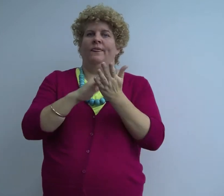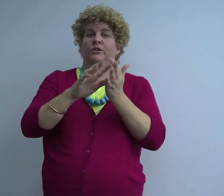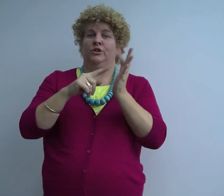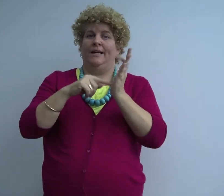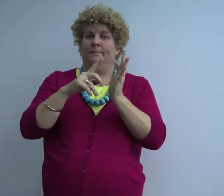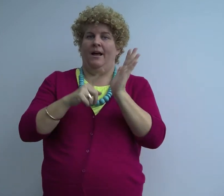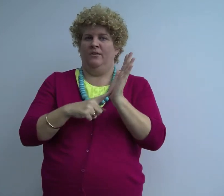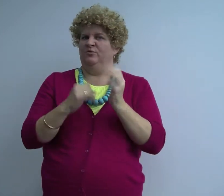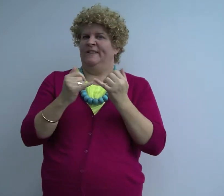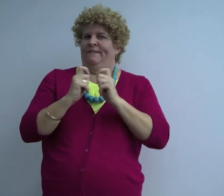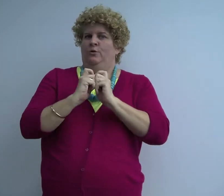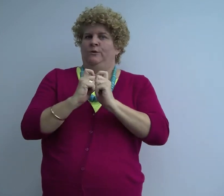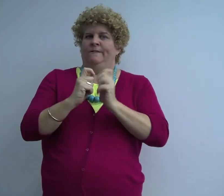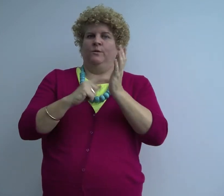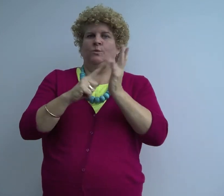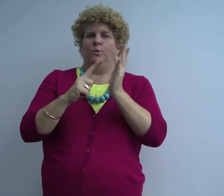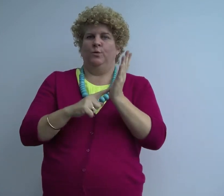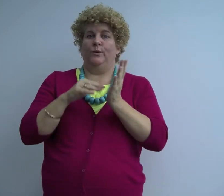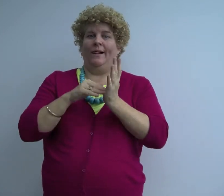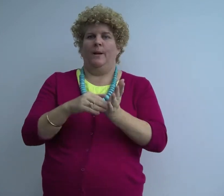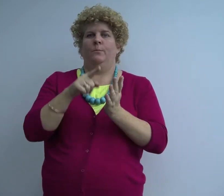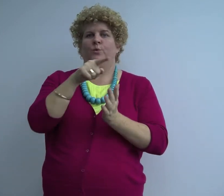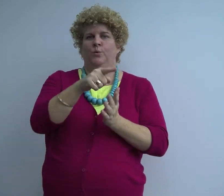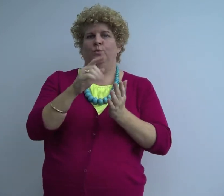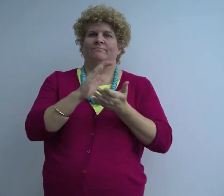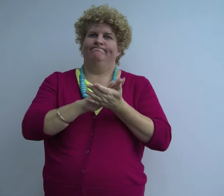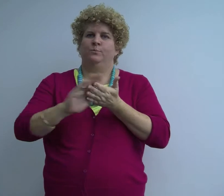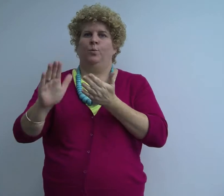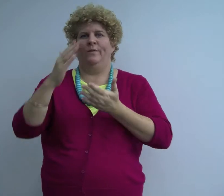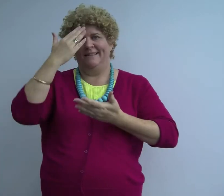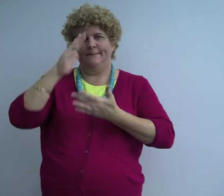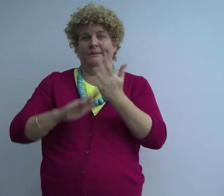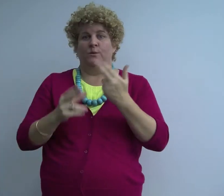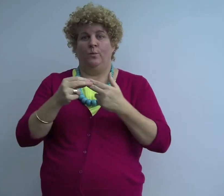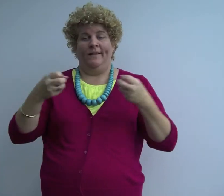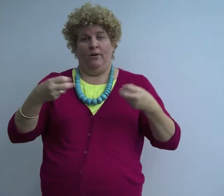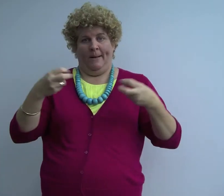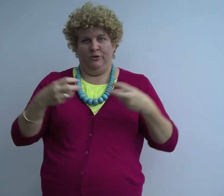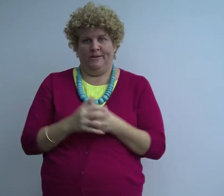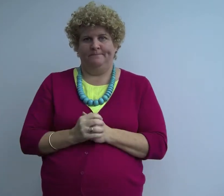You can give the captioner information via that chat panel. It is a very useful tool to ensure you have a smooth experience